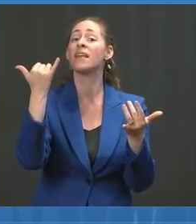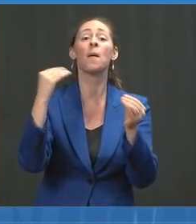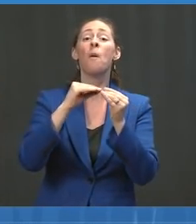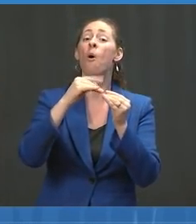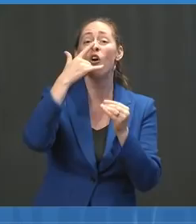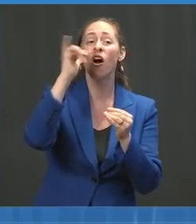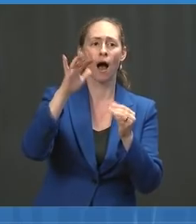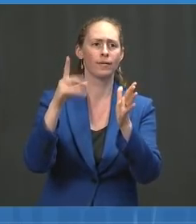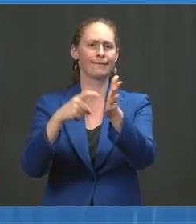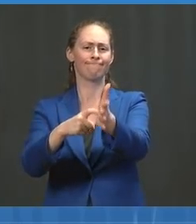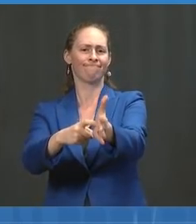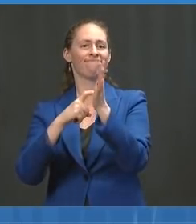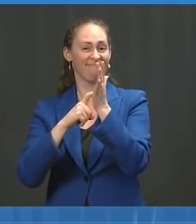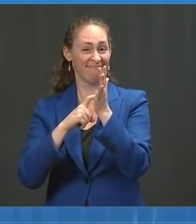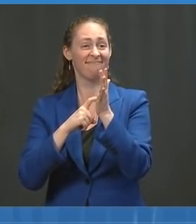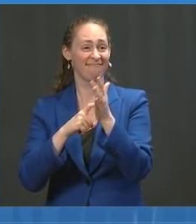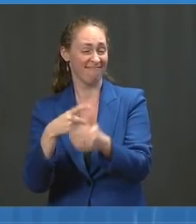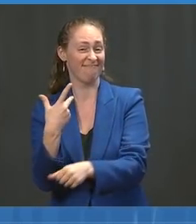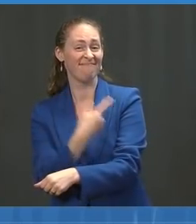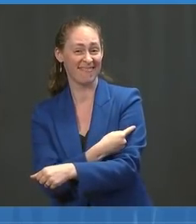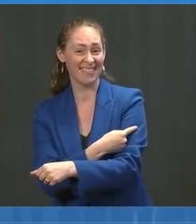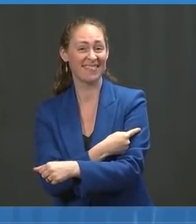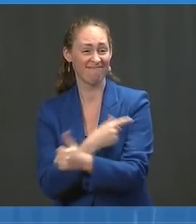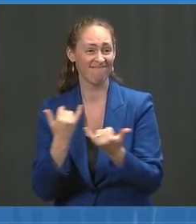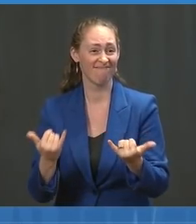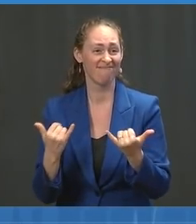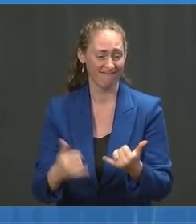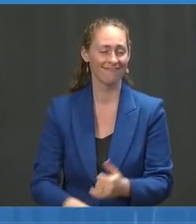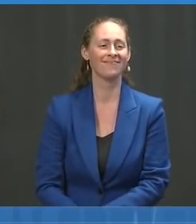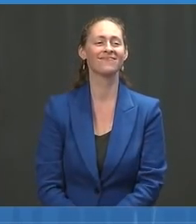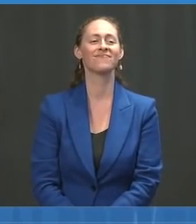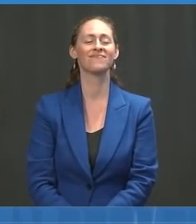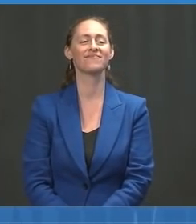Over the past several weeks, we've adopted vaccination requirements for federal workers,